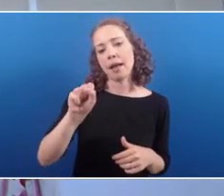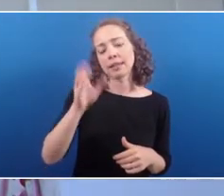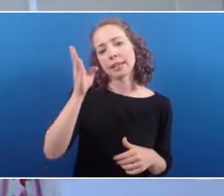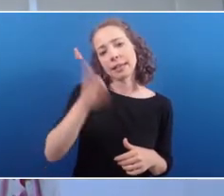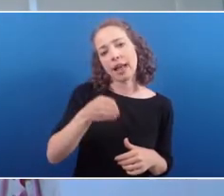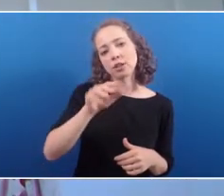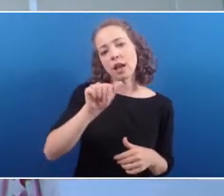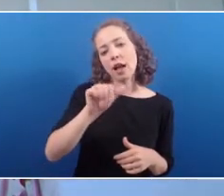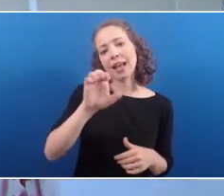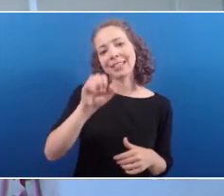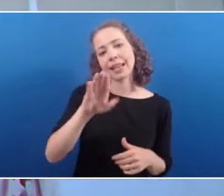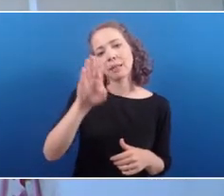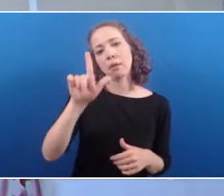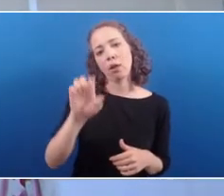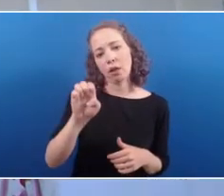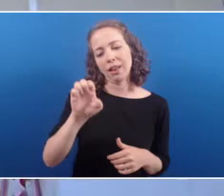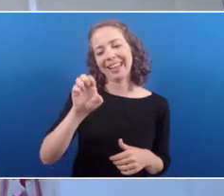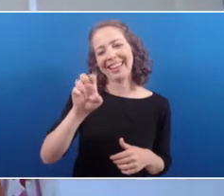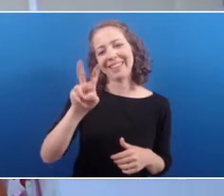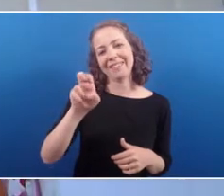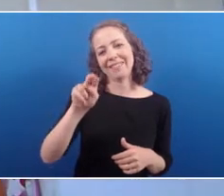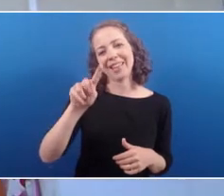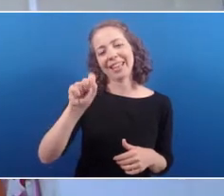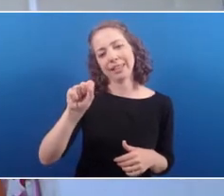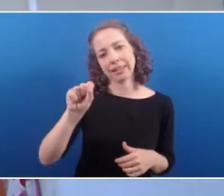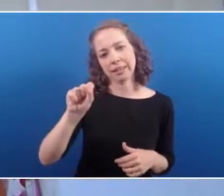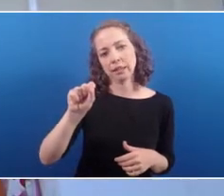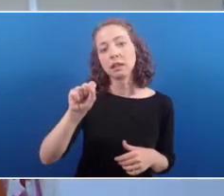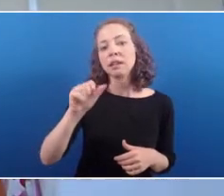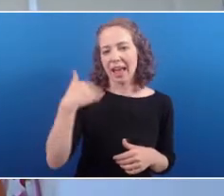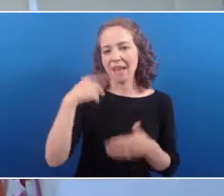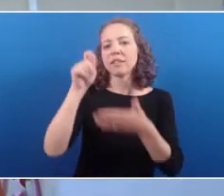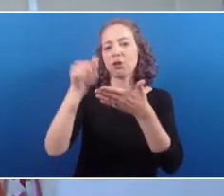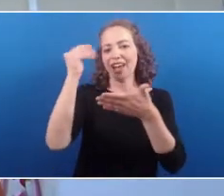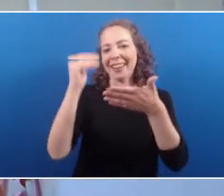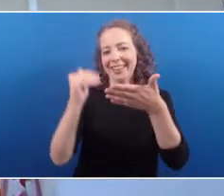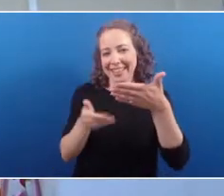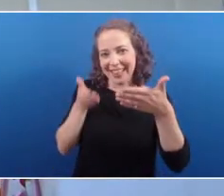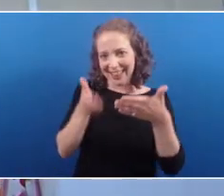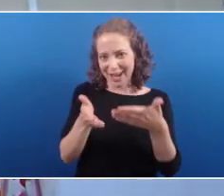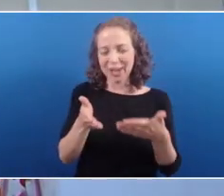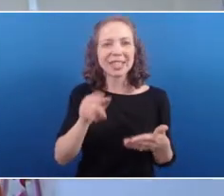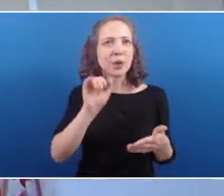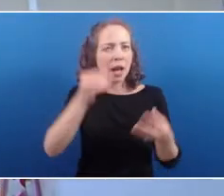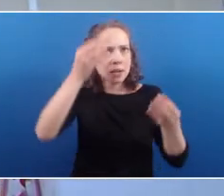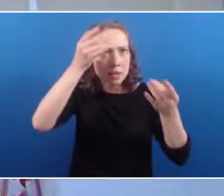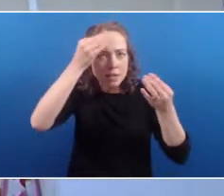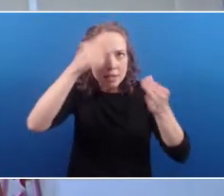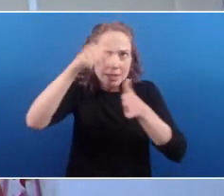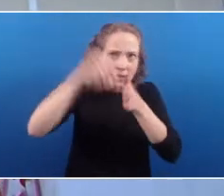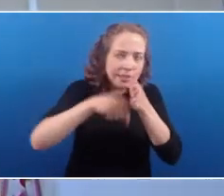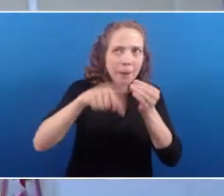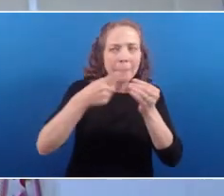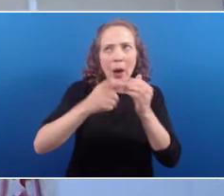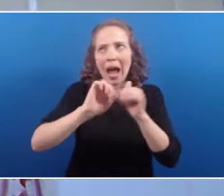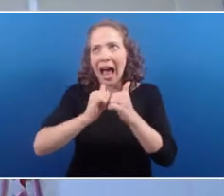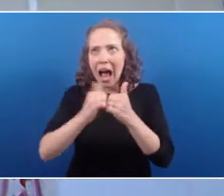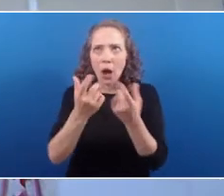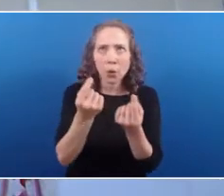And they will have a checklist on there so that you can get very thoughtful and methodical about what you’ve done, how you need